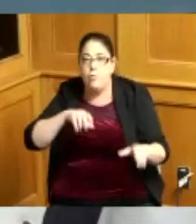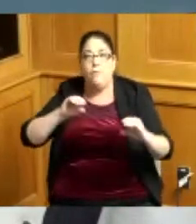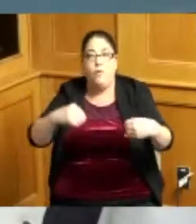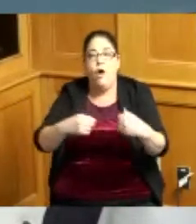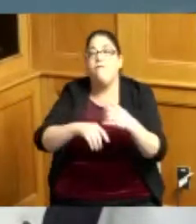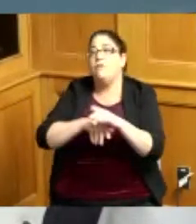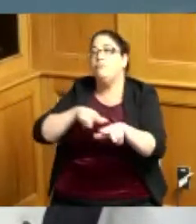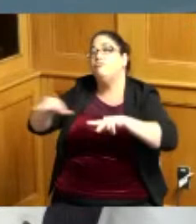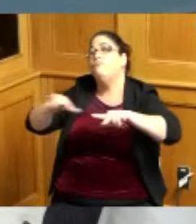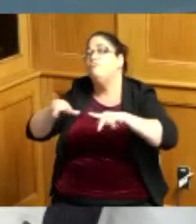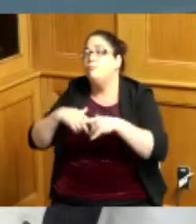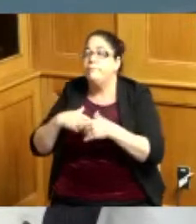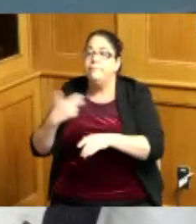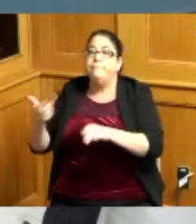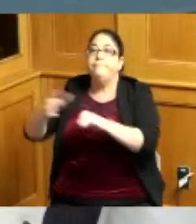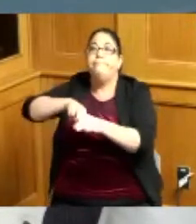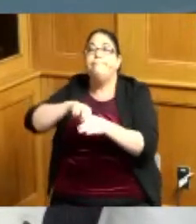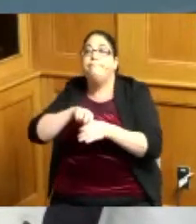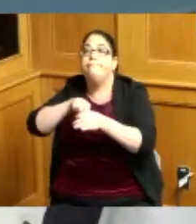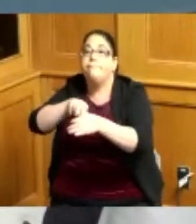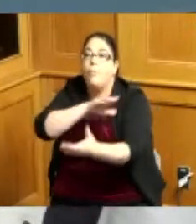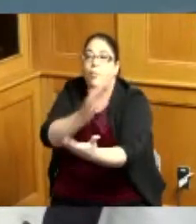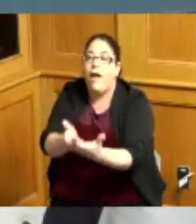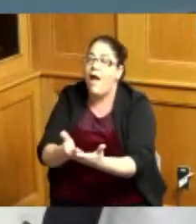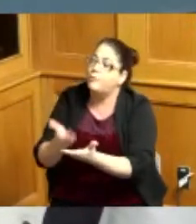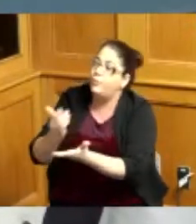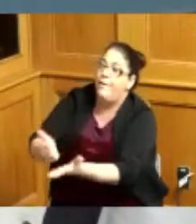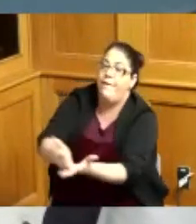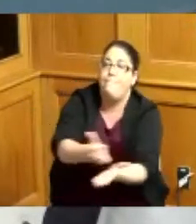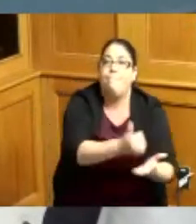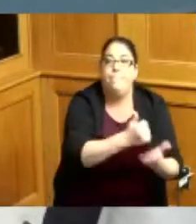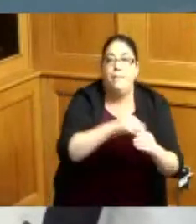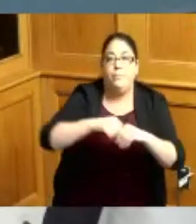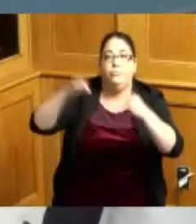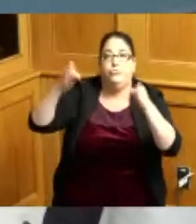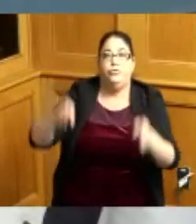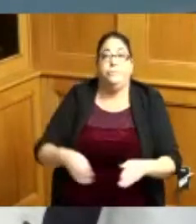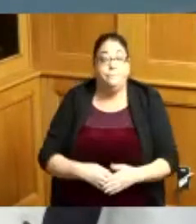that's out there so I wanted to just reiterate that as well thank you Vice President we can get